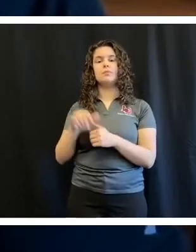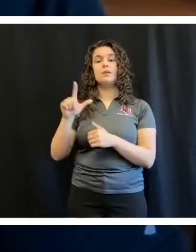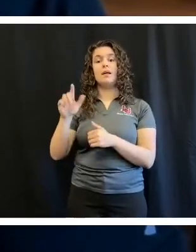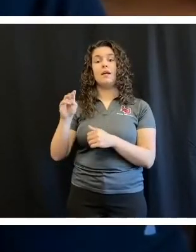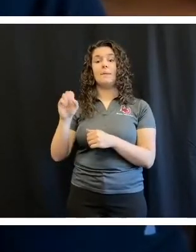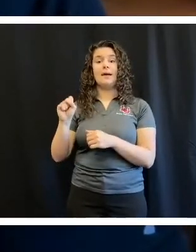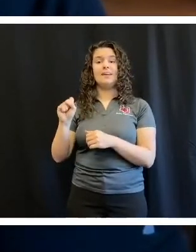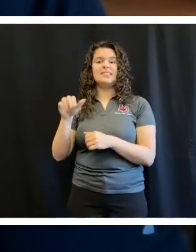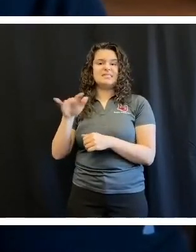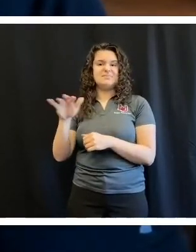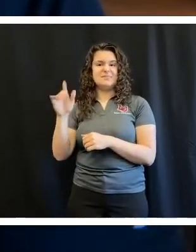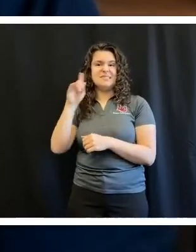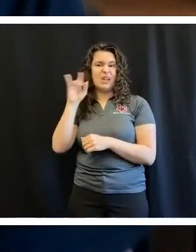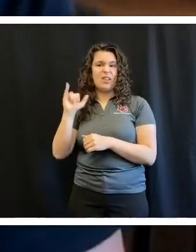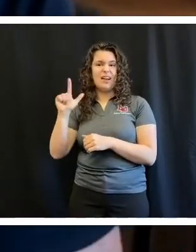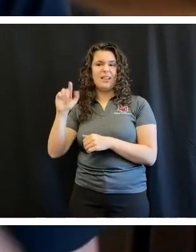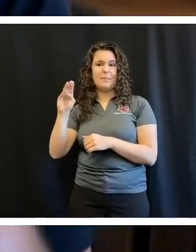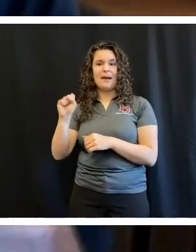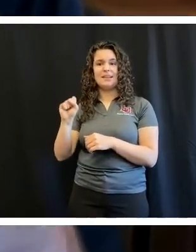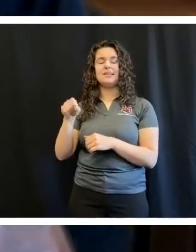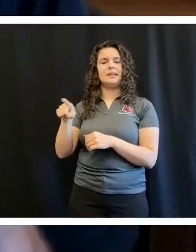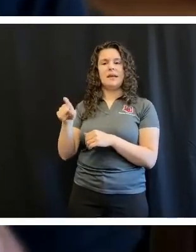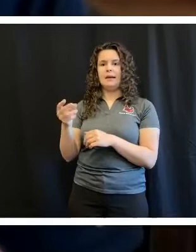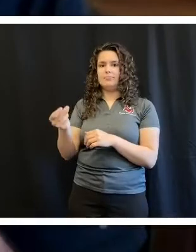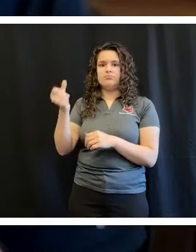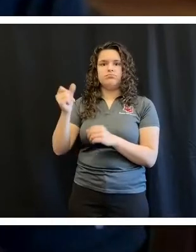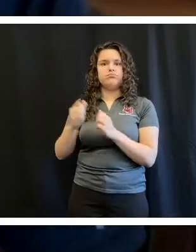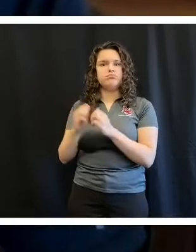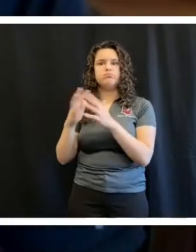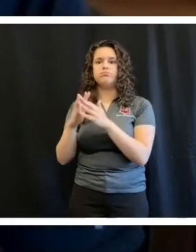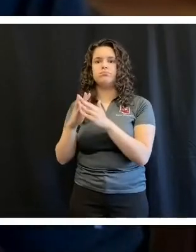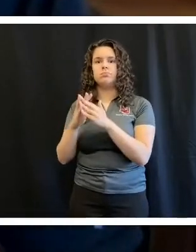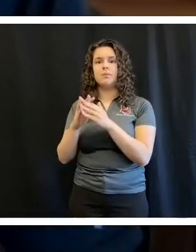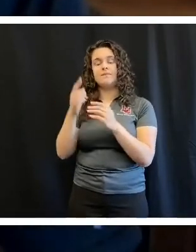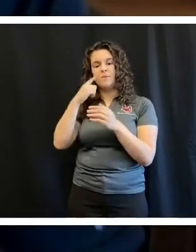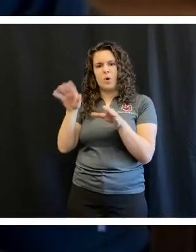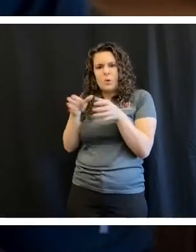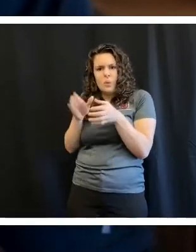I mean, they got it up for not just the main population. They got it up for everybody.